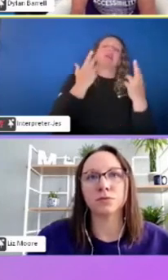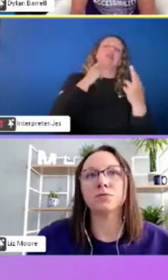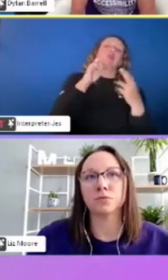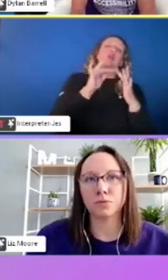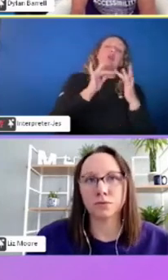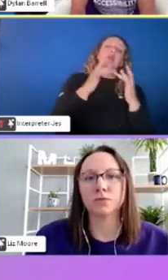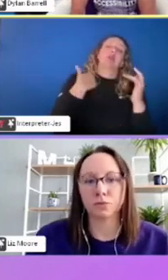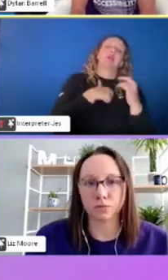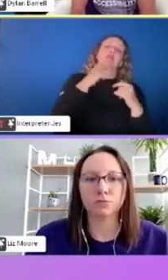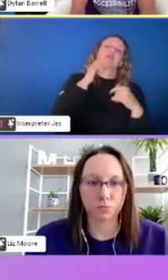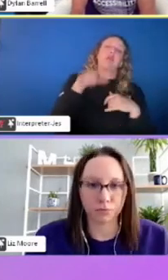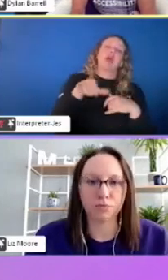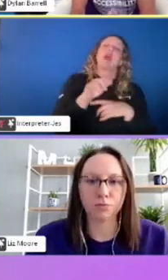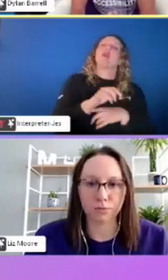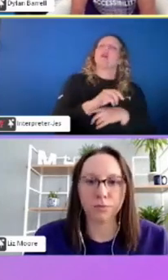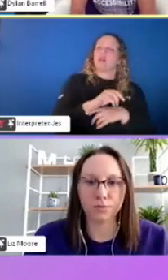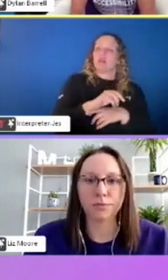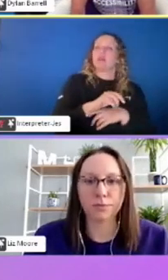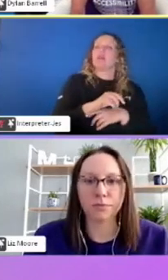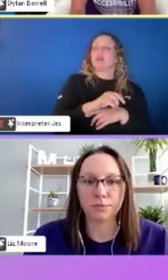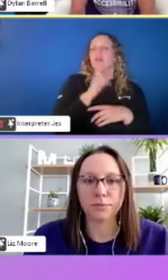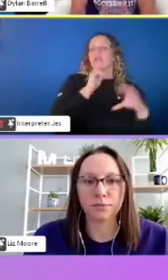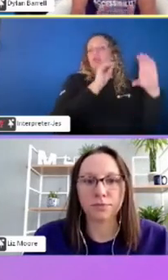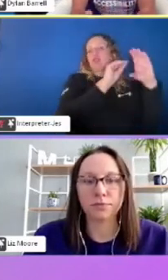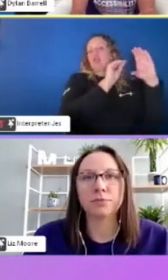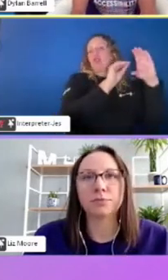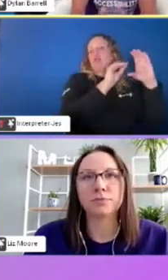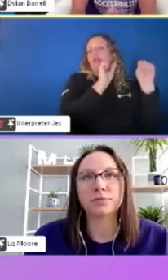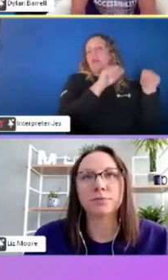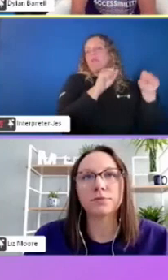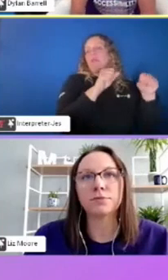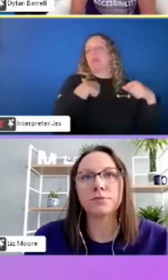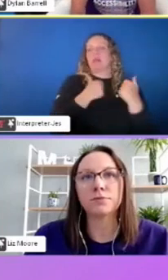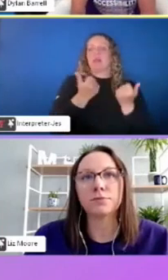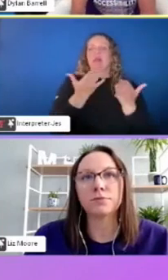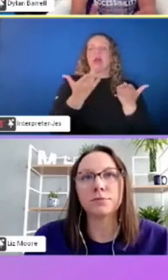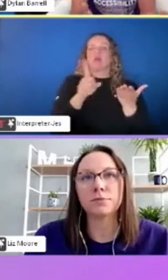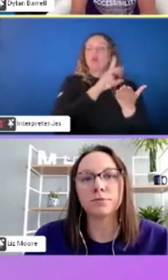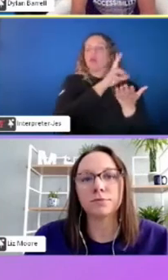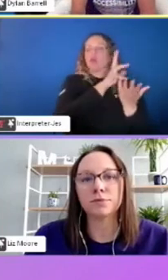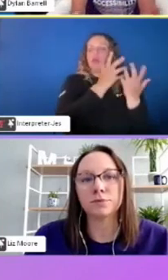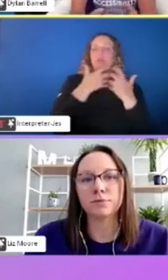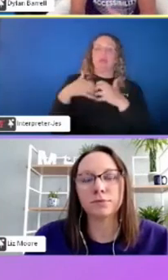about the axe-linter server capability and that'll allow you to build it into any of the tools